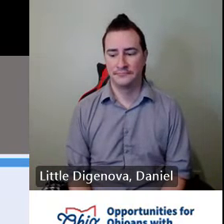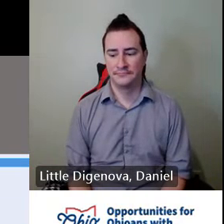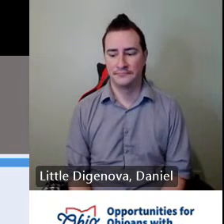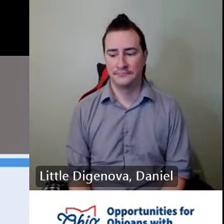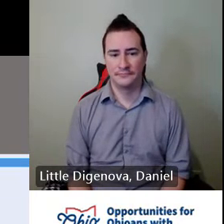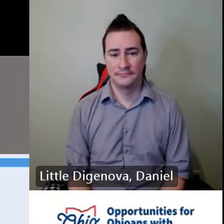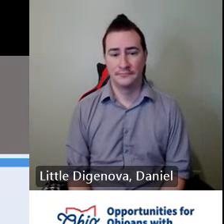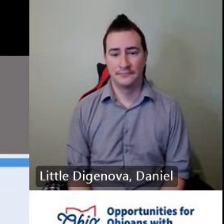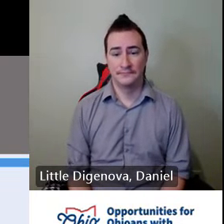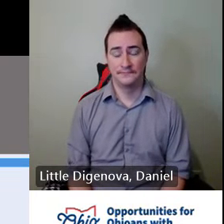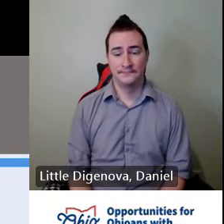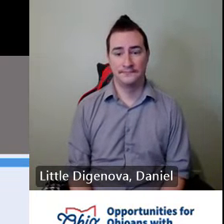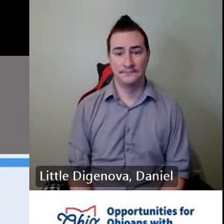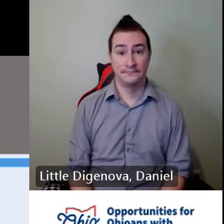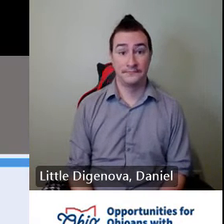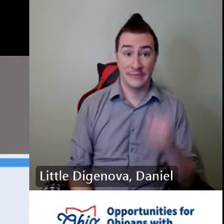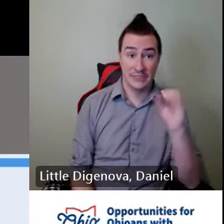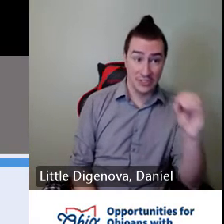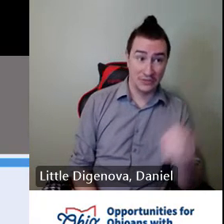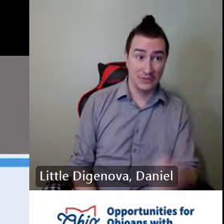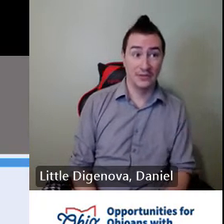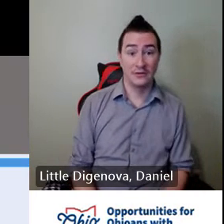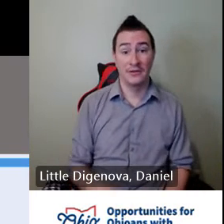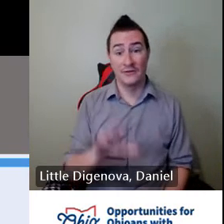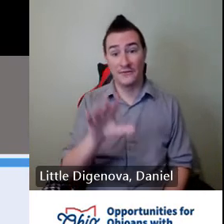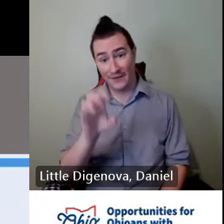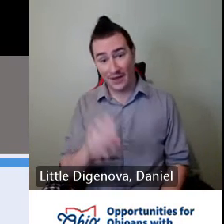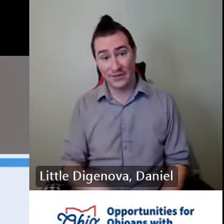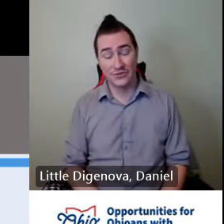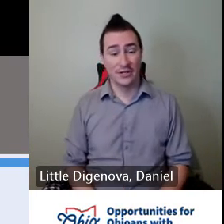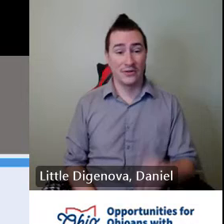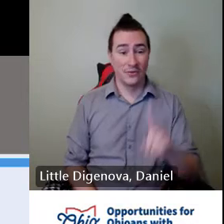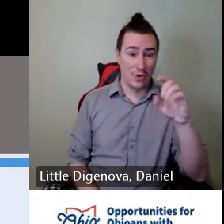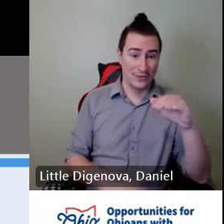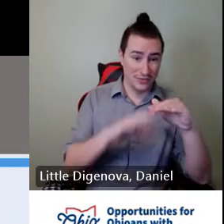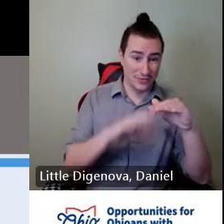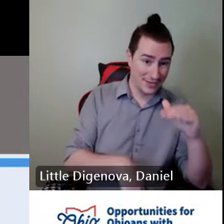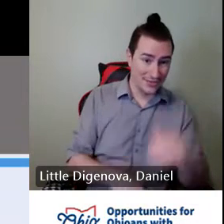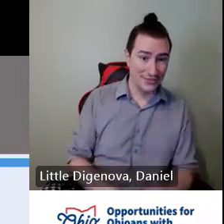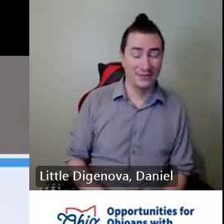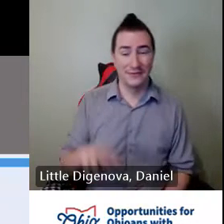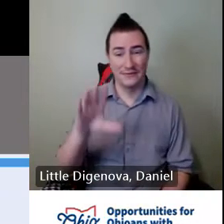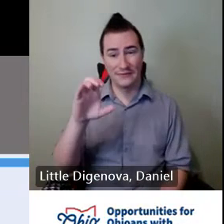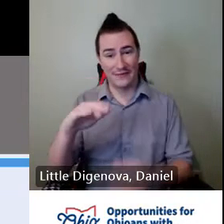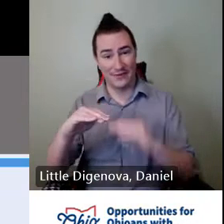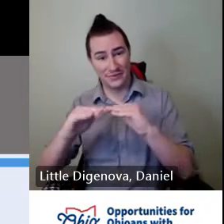I'm seeing zero; $500; less than $100, less than $500; $200; $250; $600 $300; $2500; less than $1000.